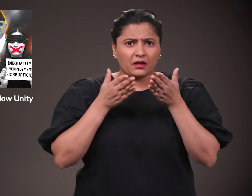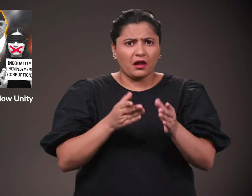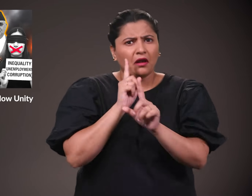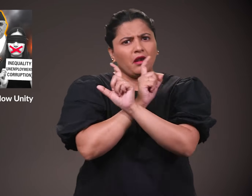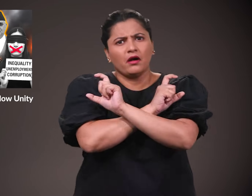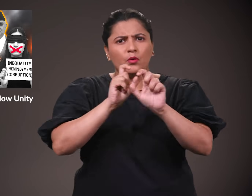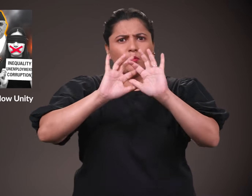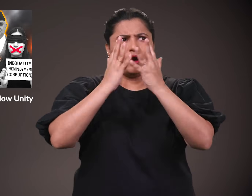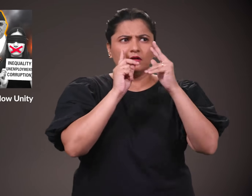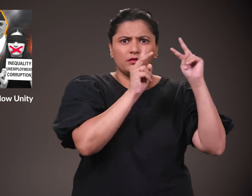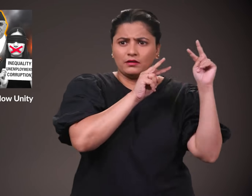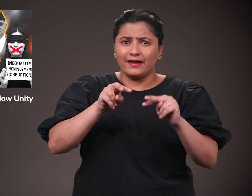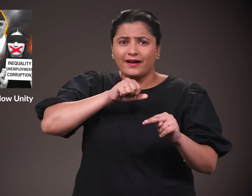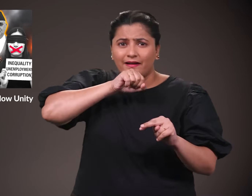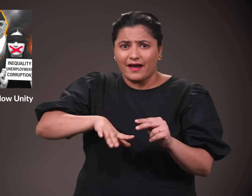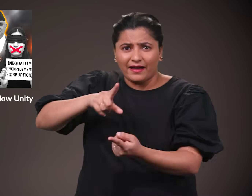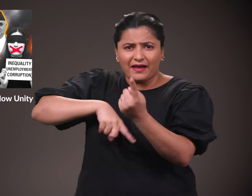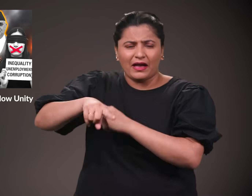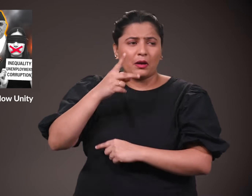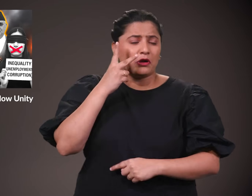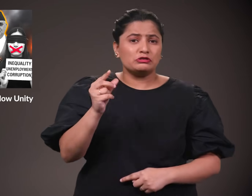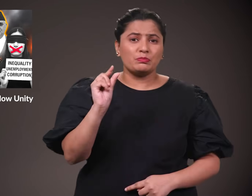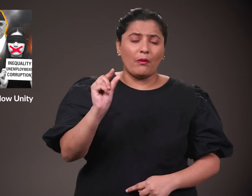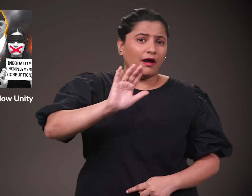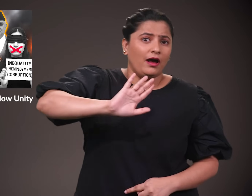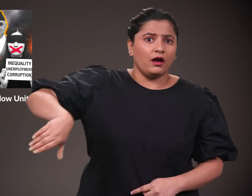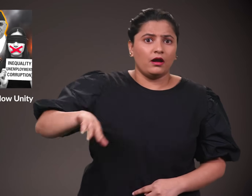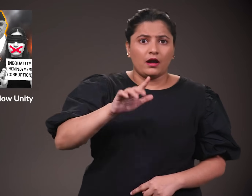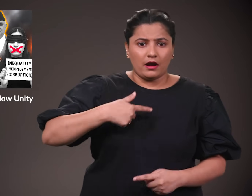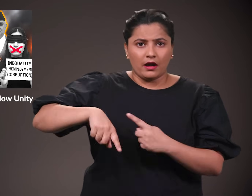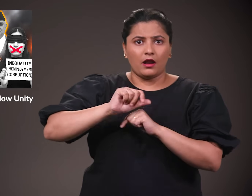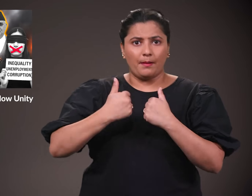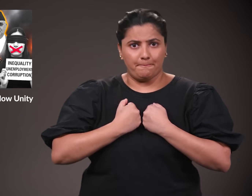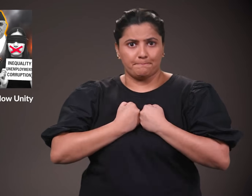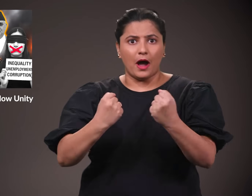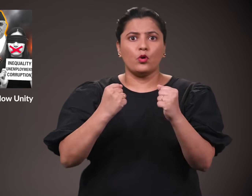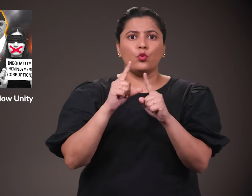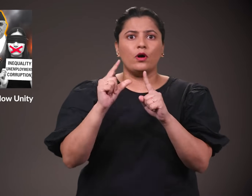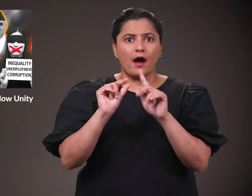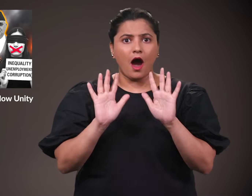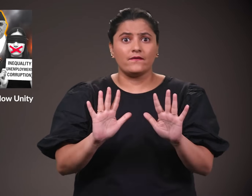And for any country watching, do not ignore the voices of youth, they have esteemed power.